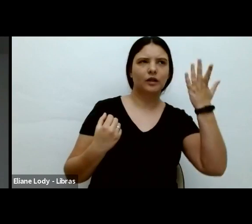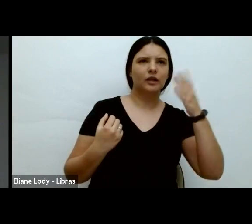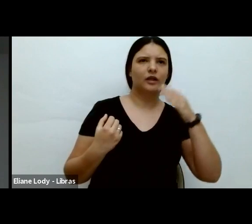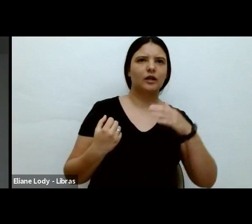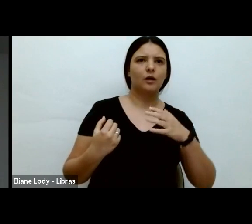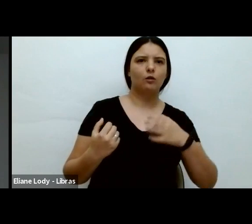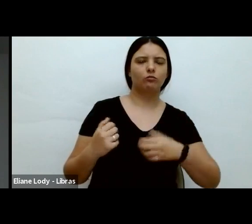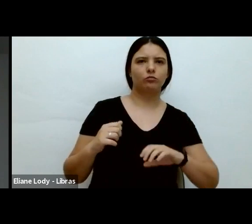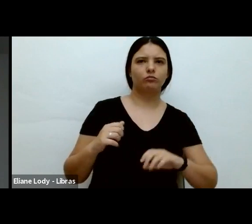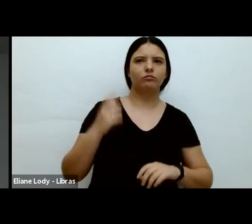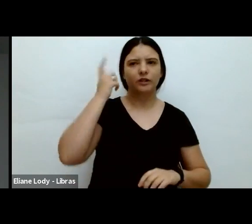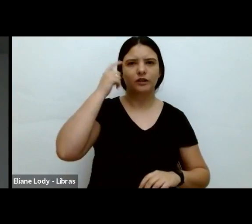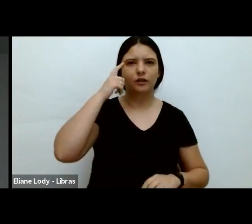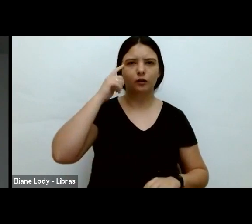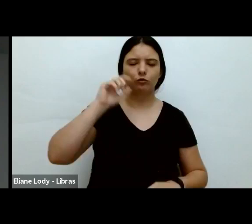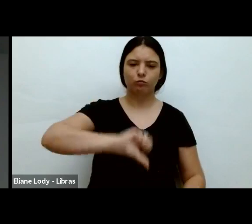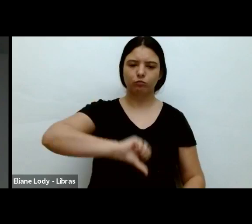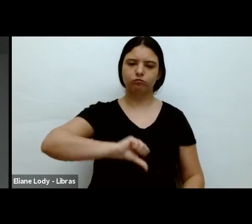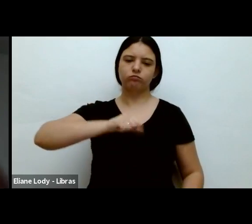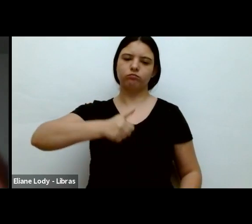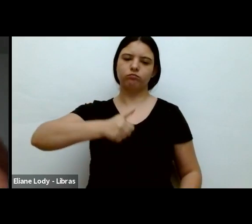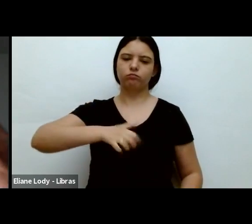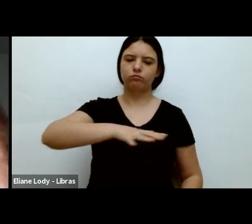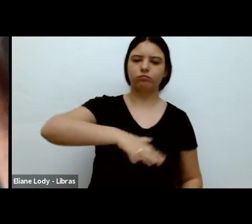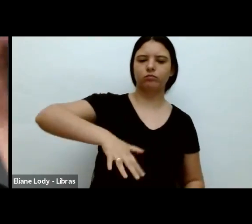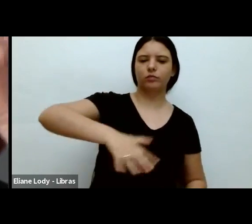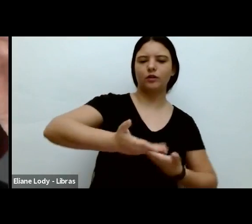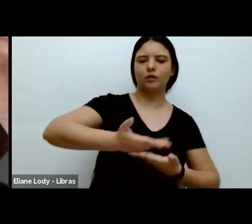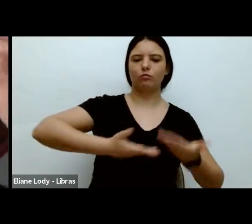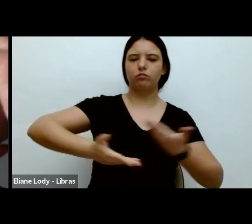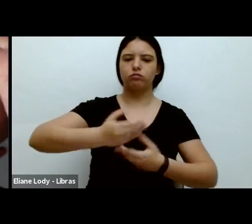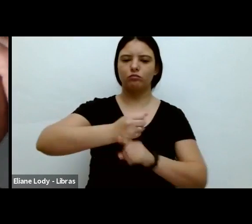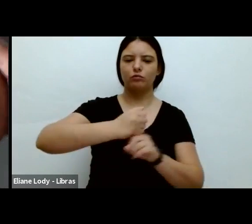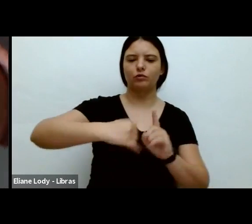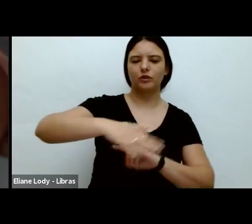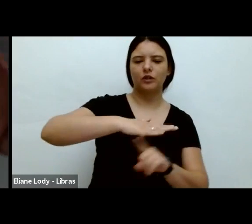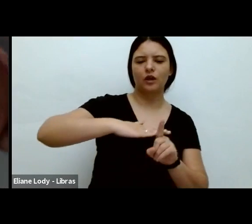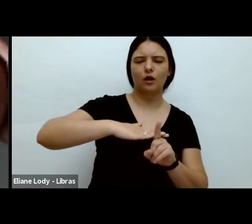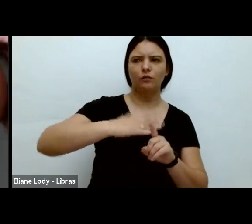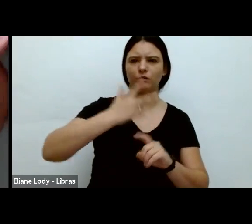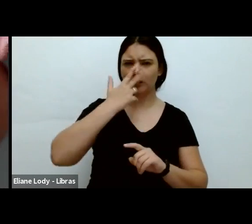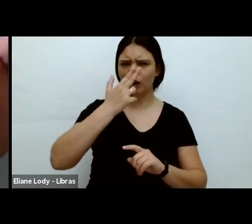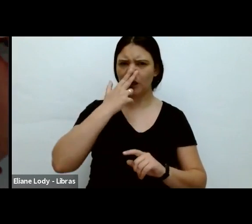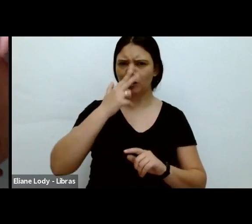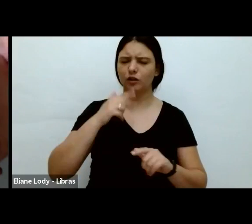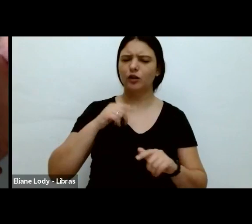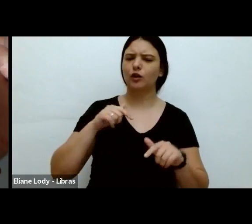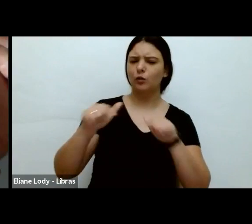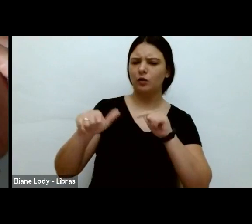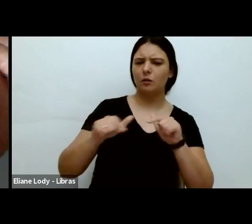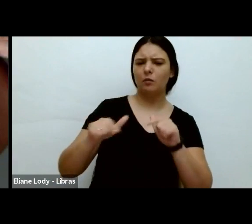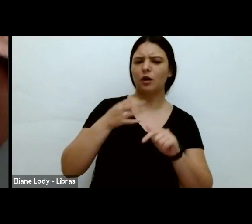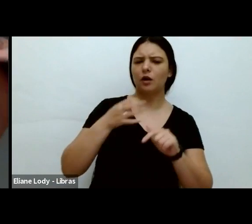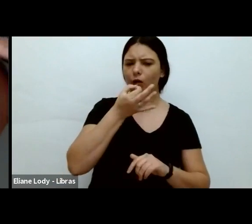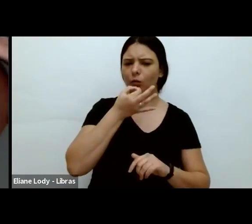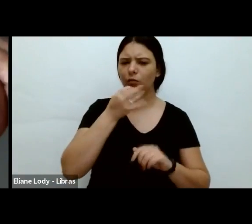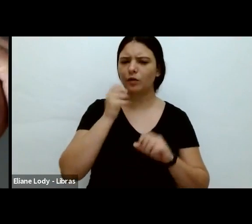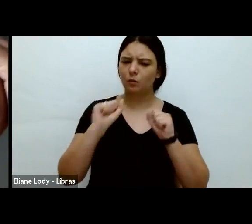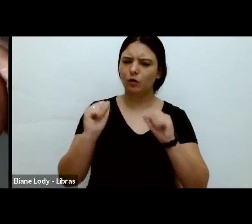of a welfare state. Do you think the Hegel's work could help us move beyond. this idea of nation this idea of nation states as a